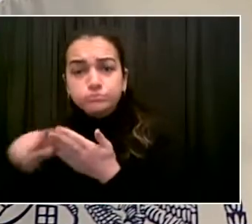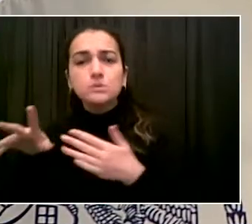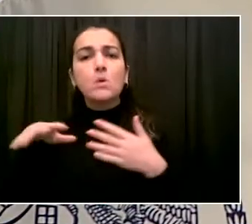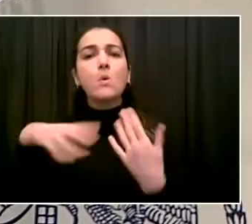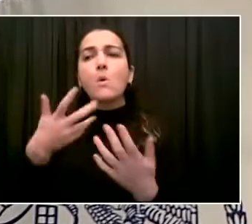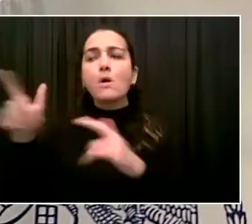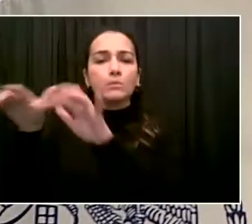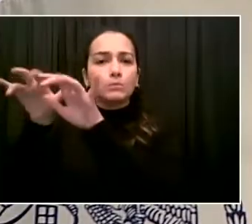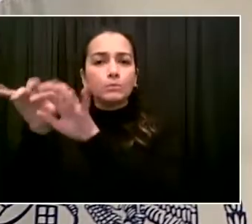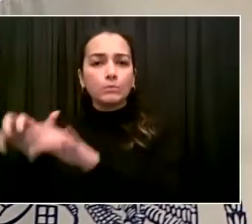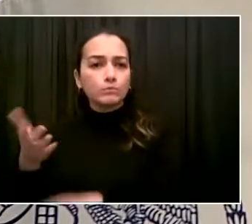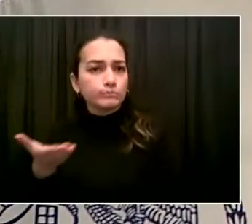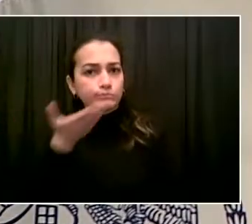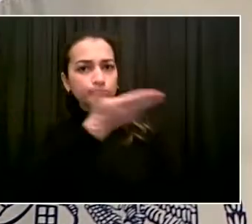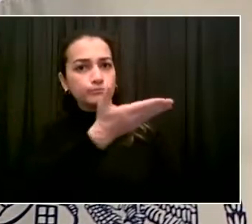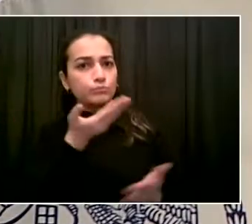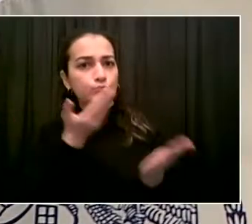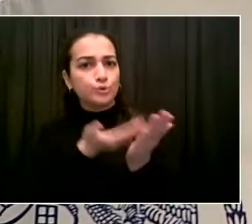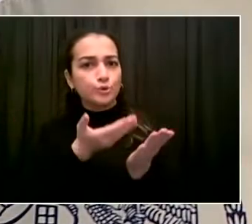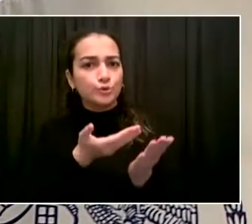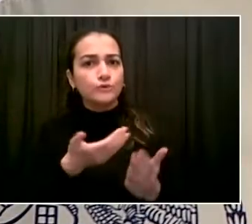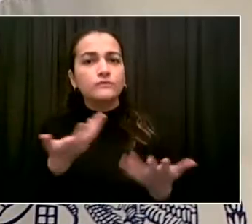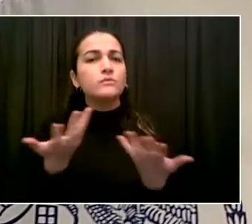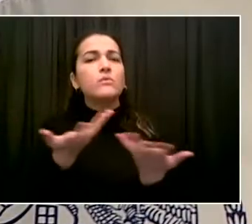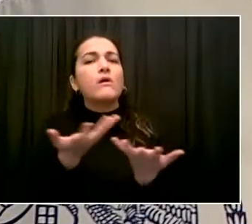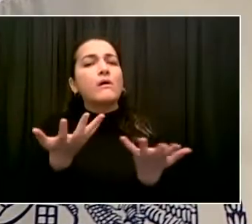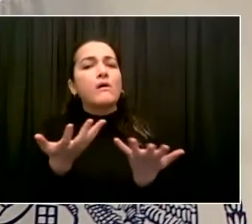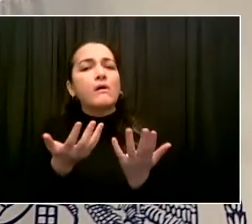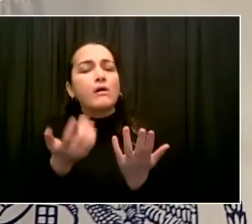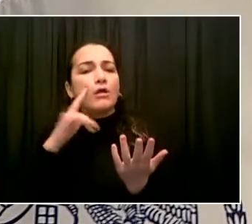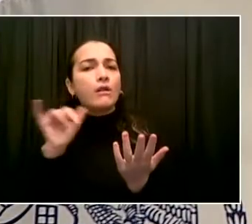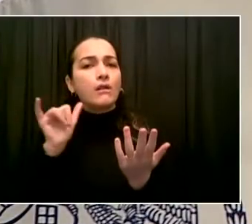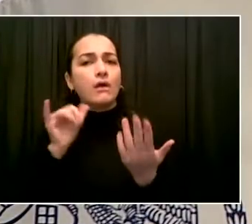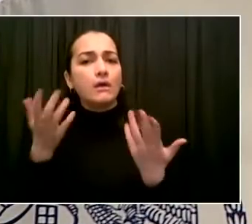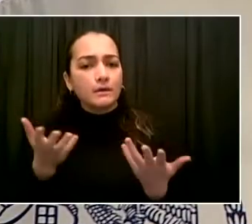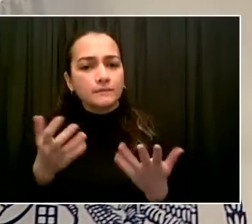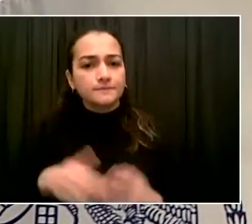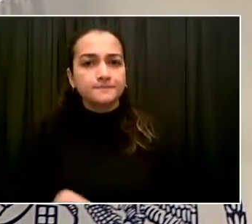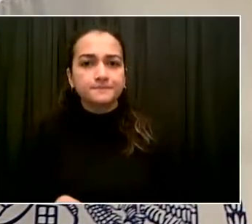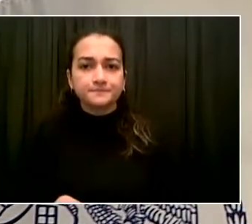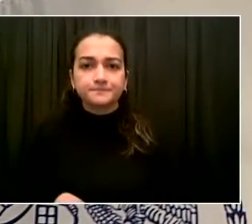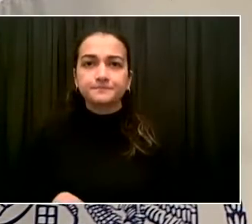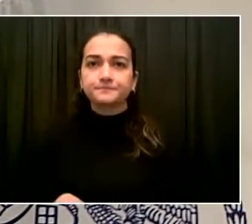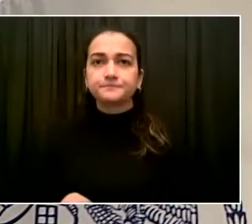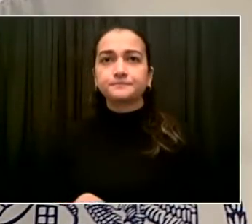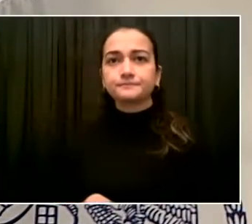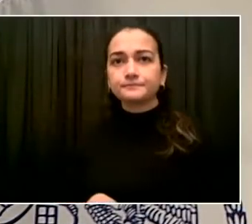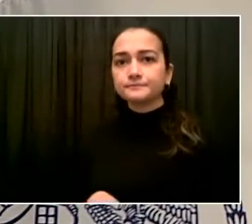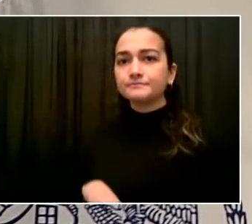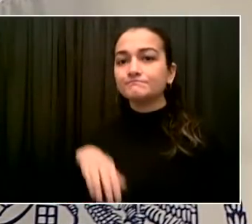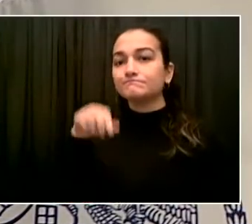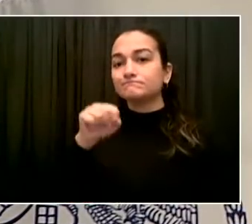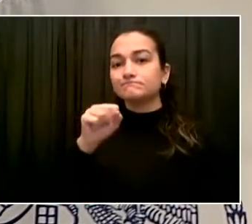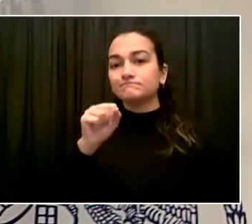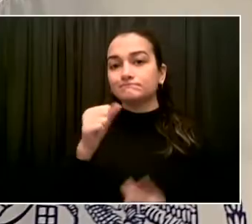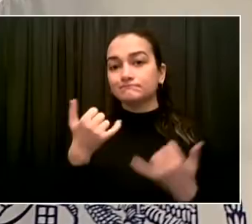OFFICE? HOW DOES THAT WORK? JULIET WE CAN WORK WITH DIFFERENT BUSINESS COMMUNITESI BETWEEN NOW AND